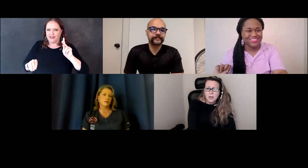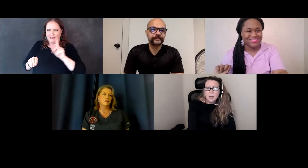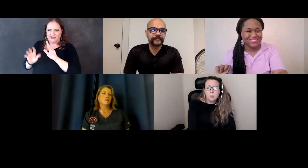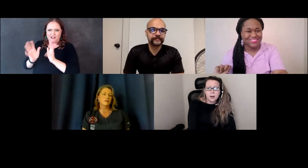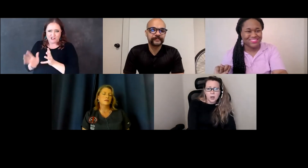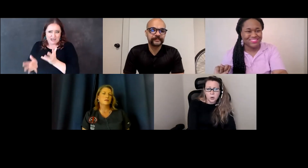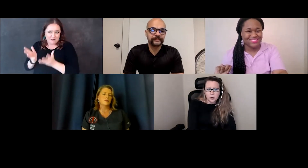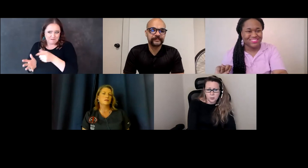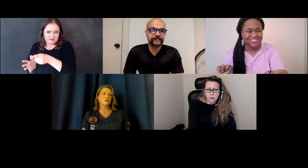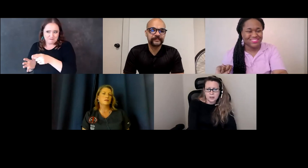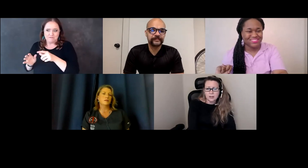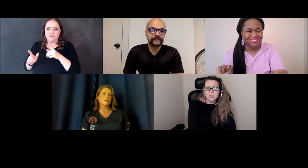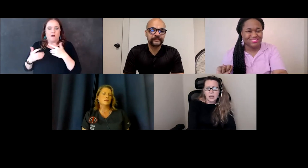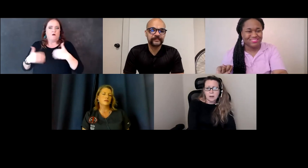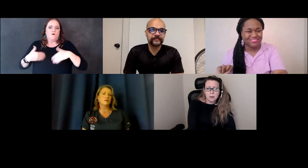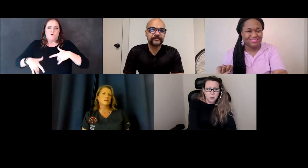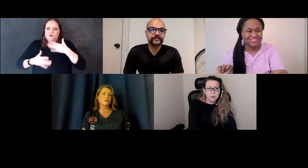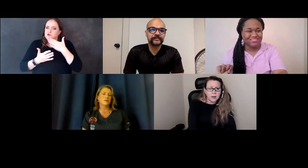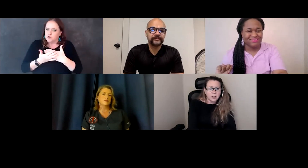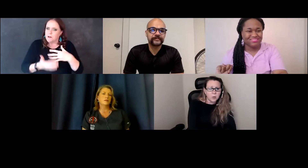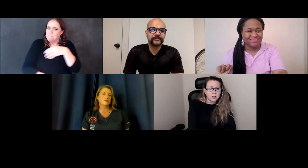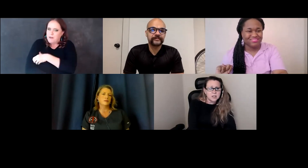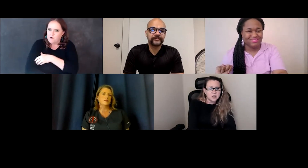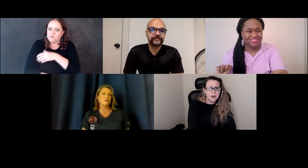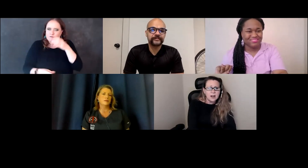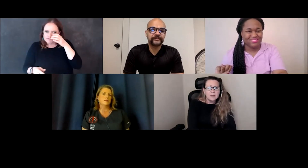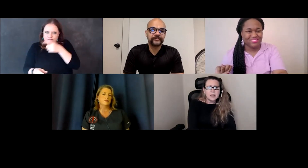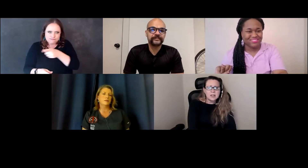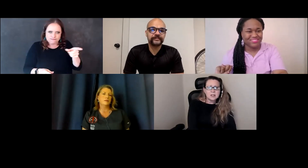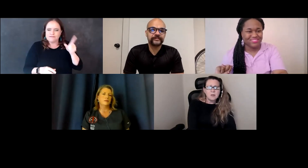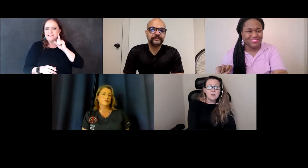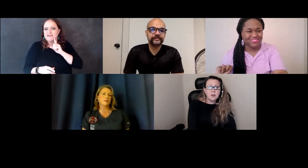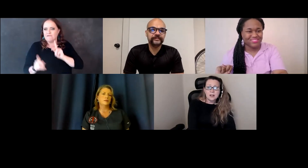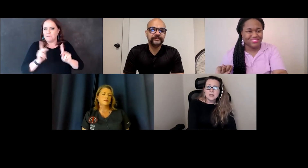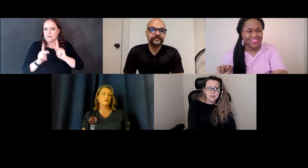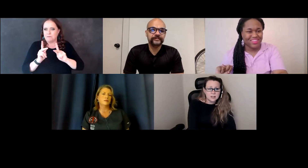We'll put a link in the chat maybe one of the coworkers can do that. It's fantastic.